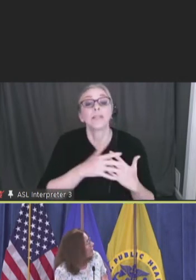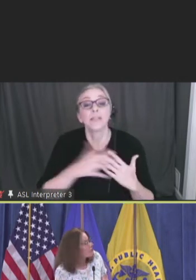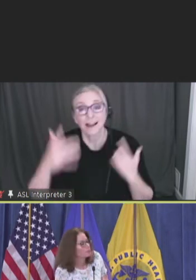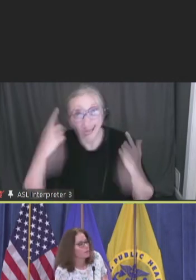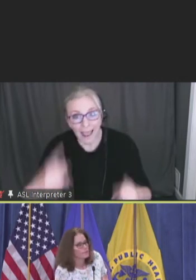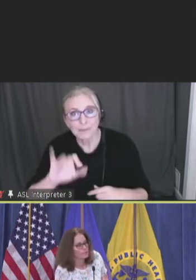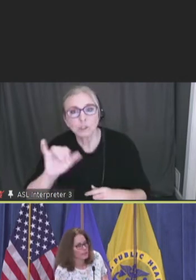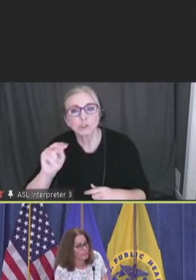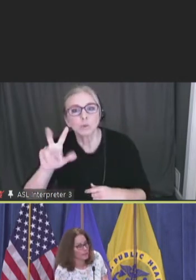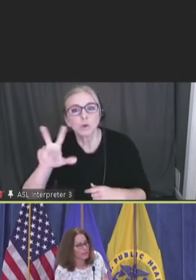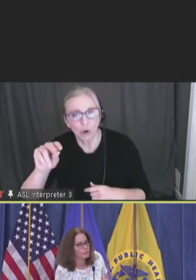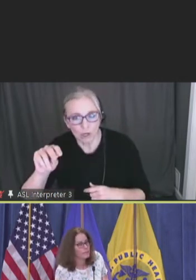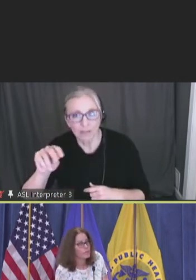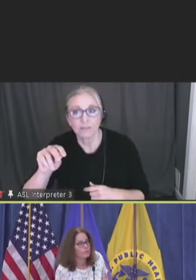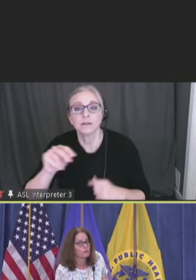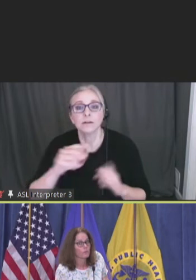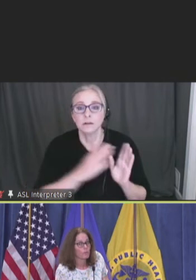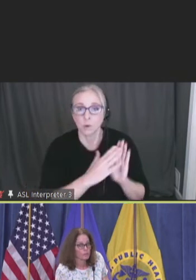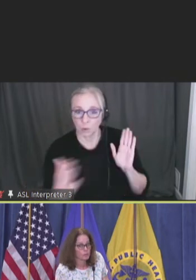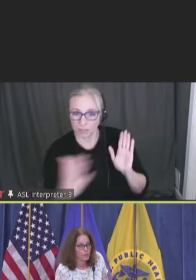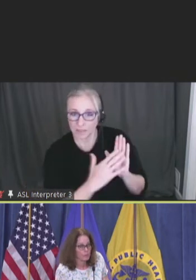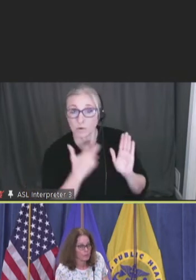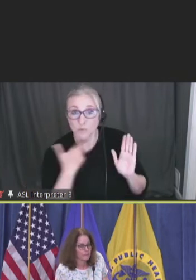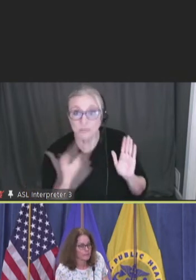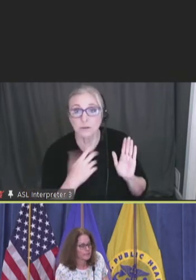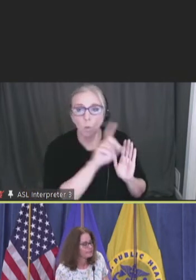which was within the risk interval of 1 to 21 days.